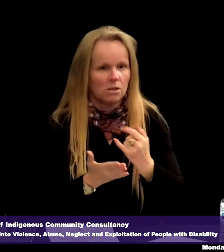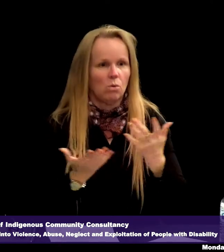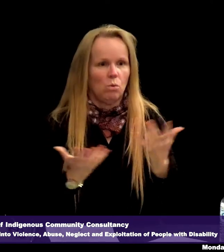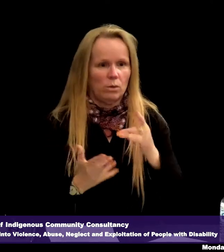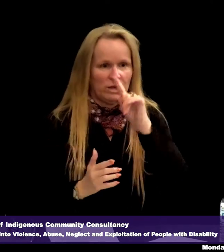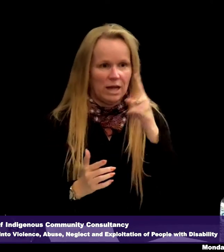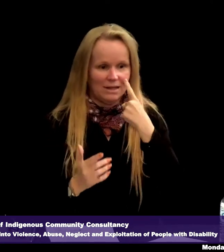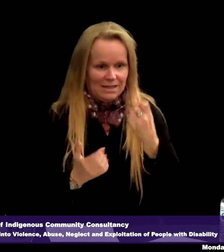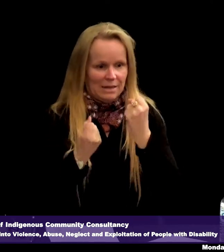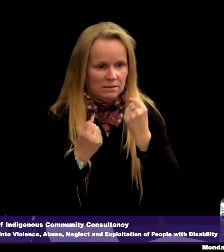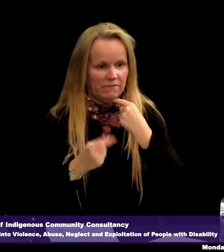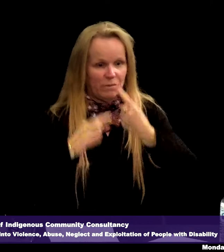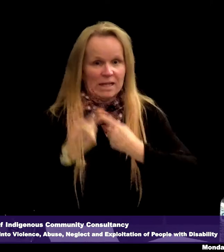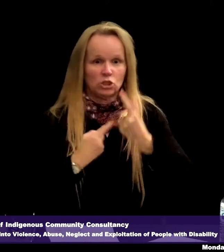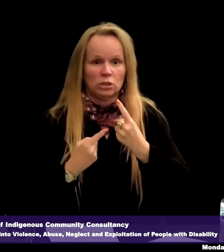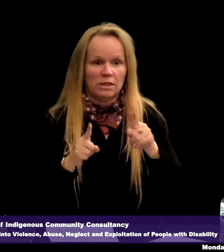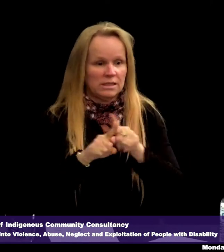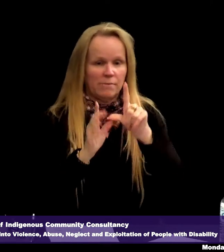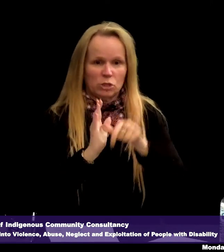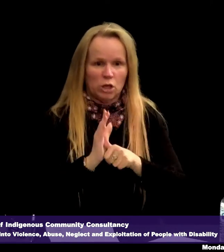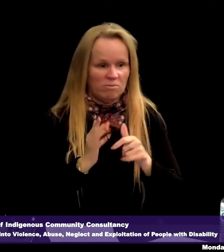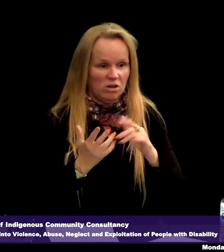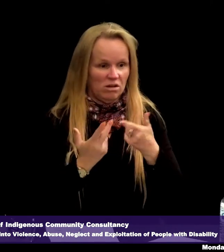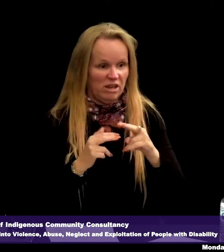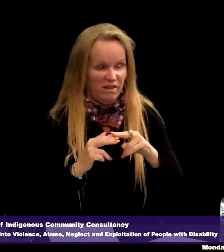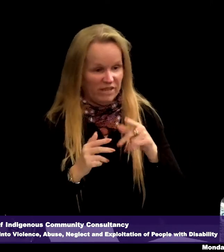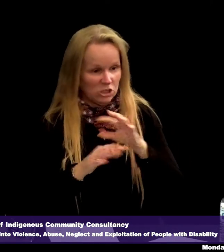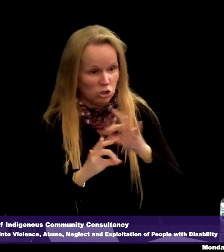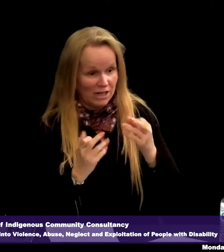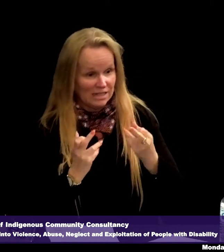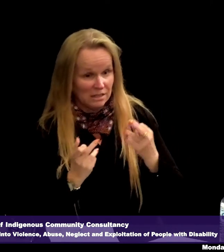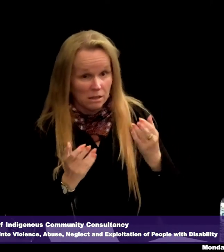We can see failures where people don't get information in a timely manner.